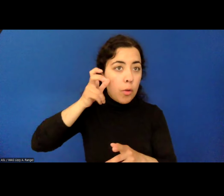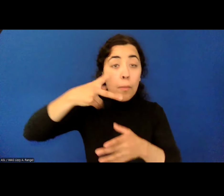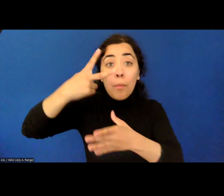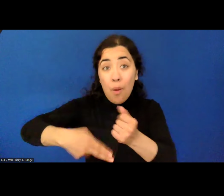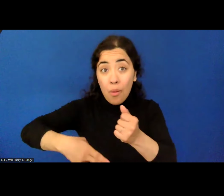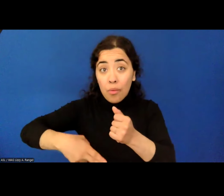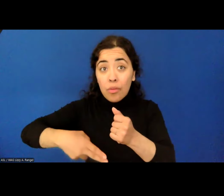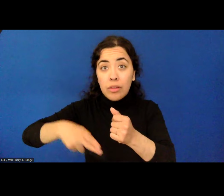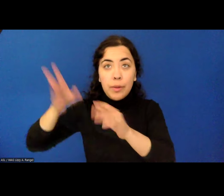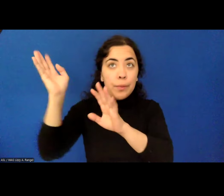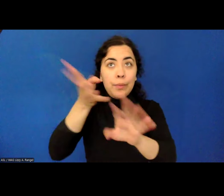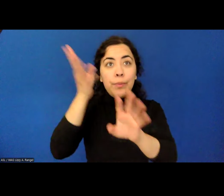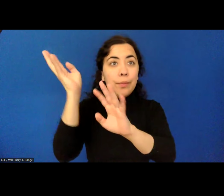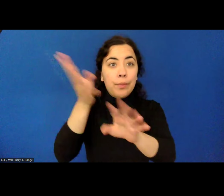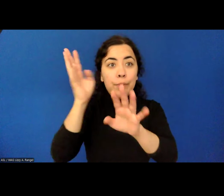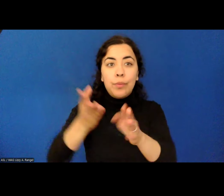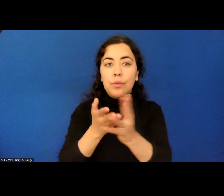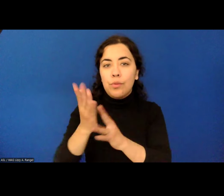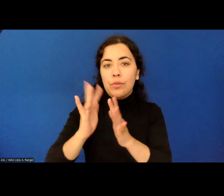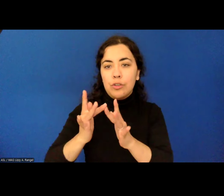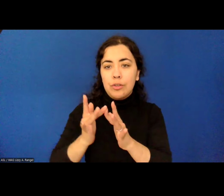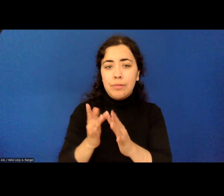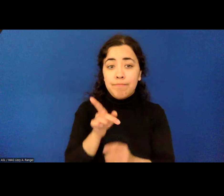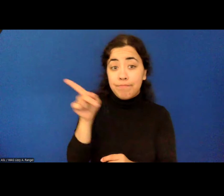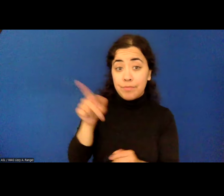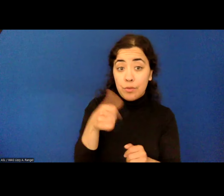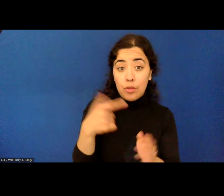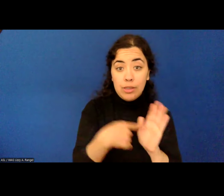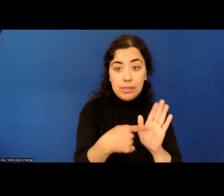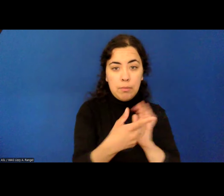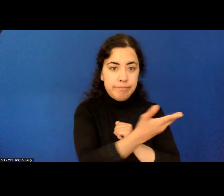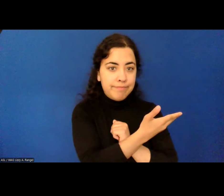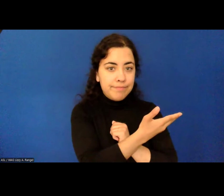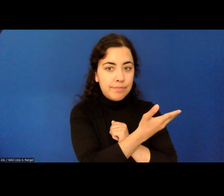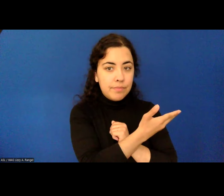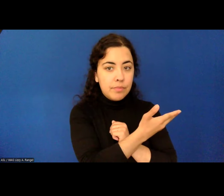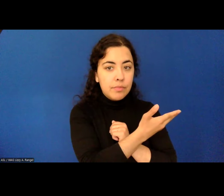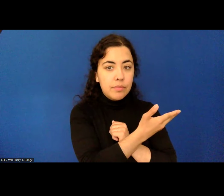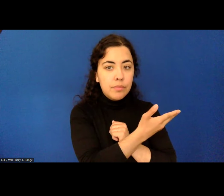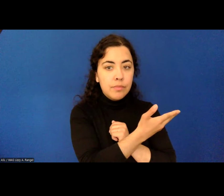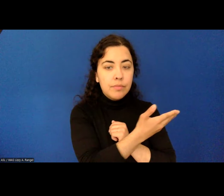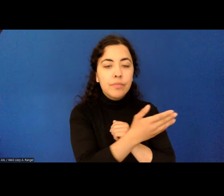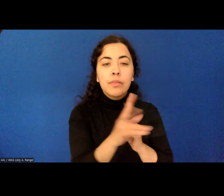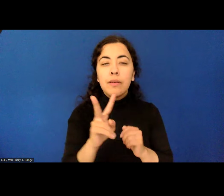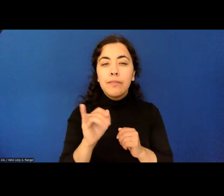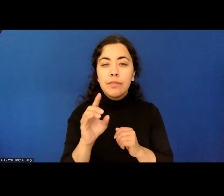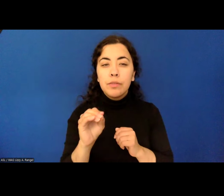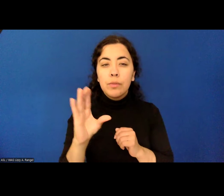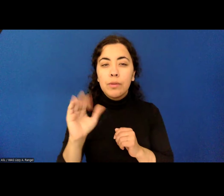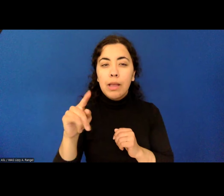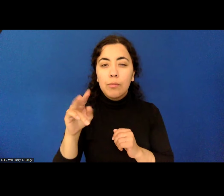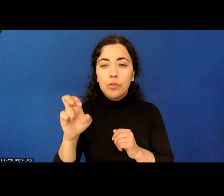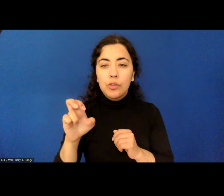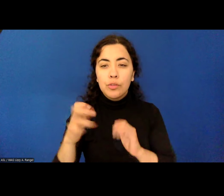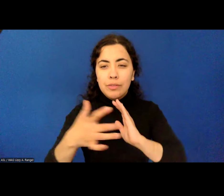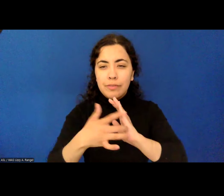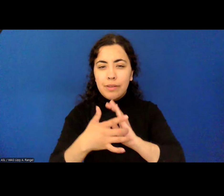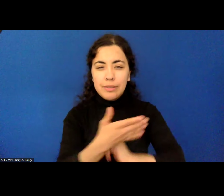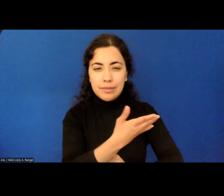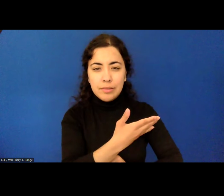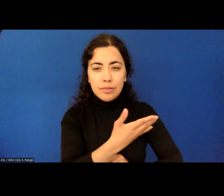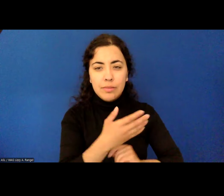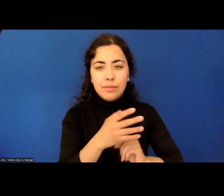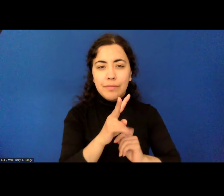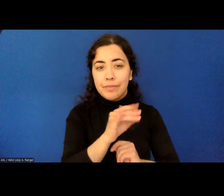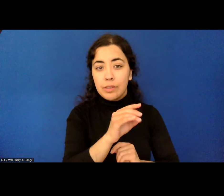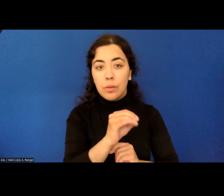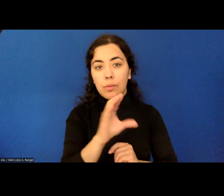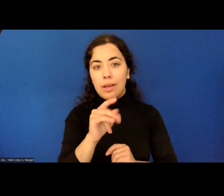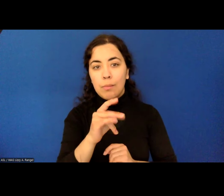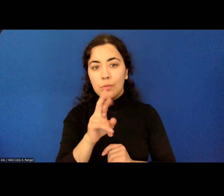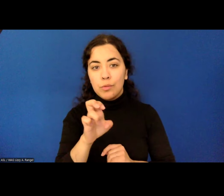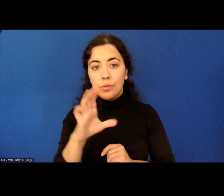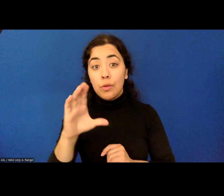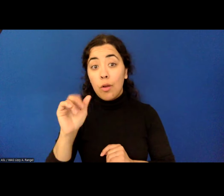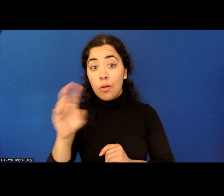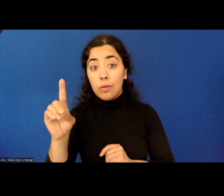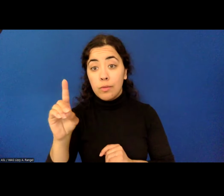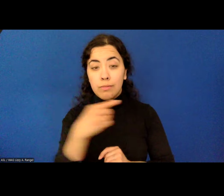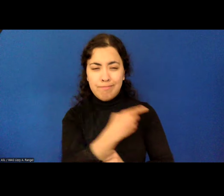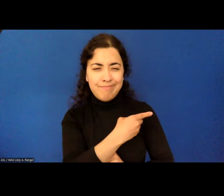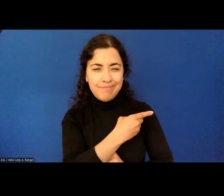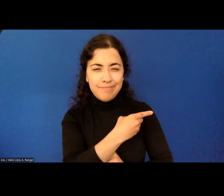Another -- here's an inexpensive video capture card or video capture device that is probably 20